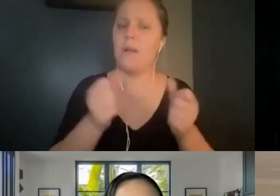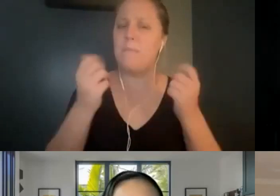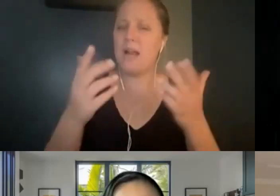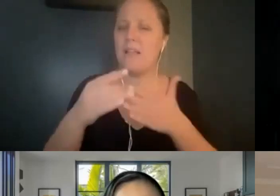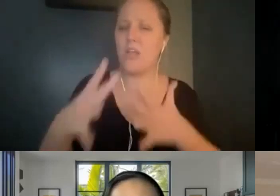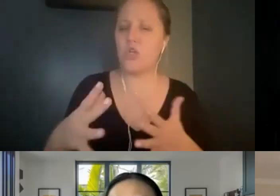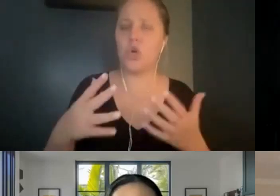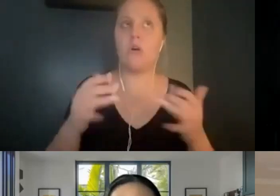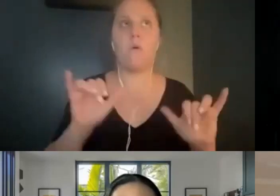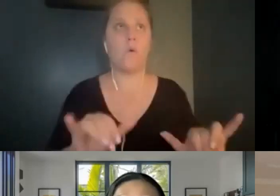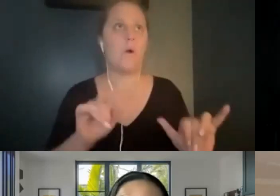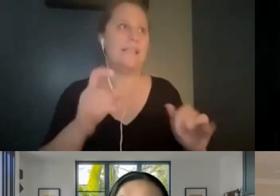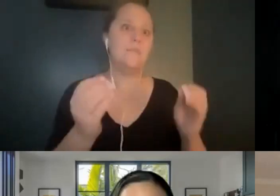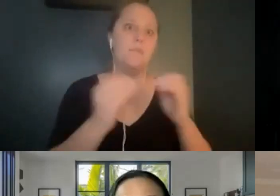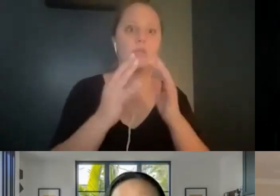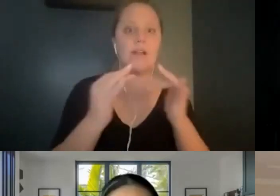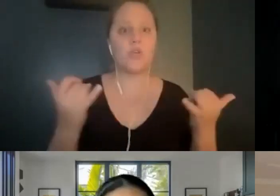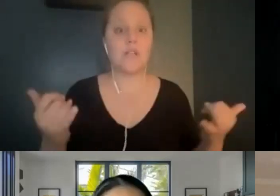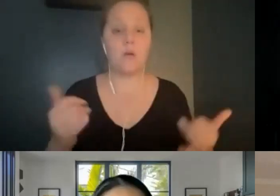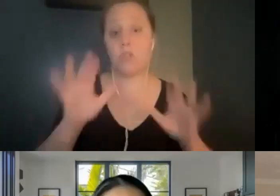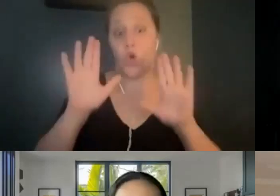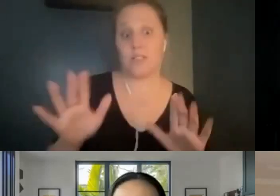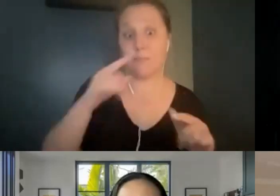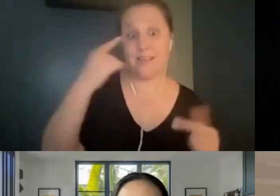more diverse, now which is great because as a woman, as a woman of color, you know,